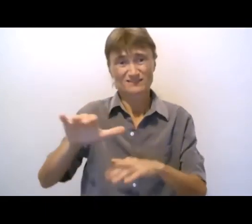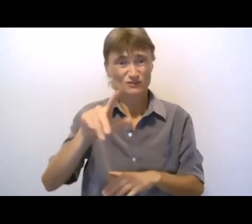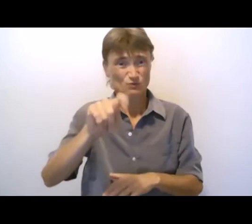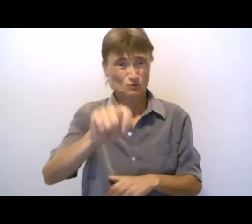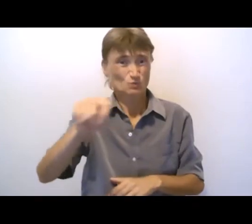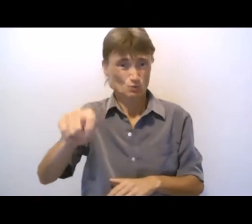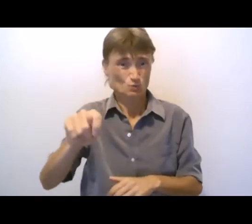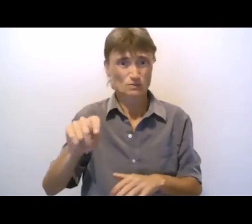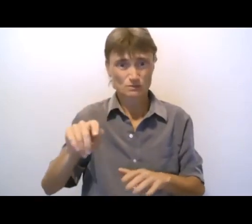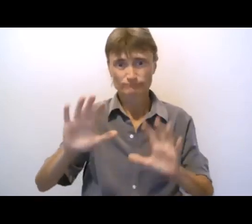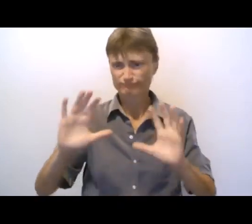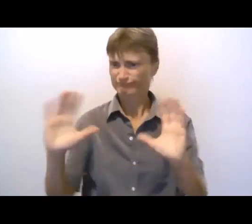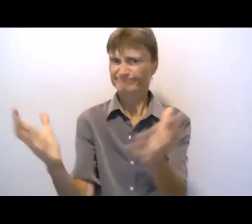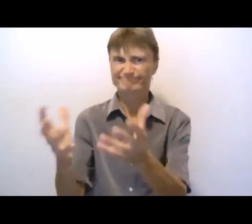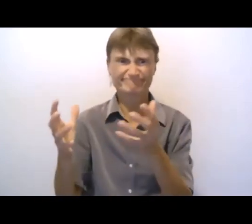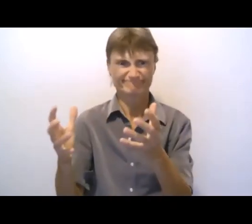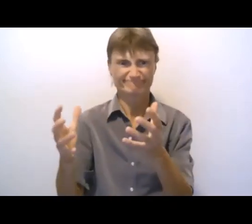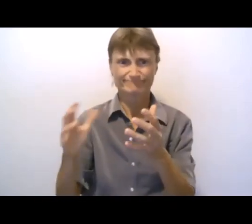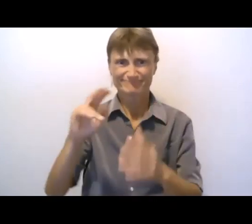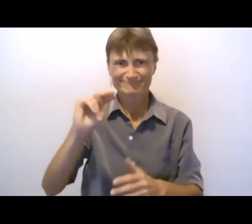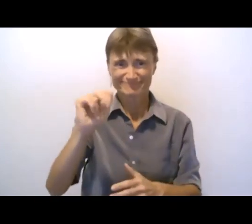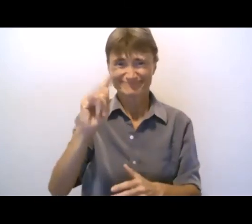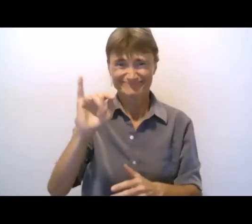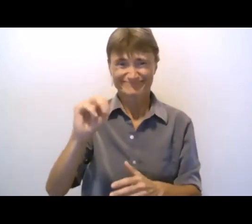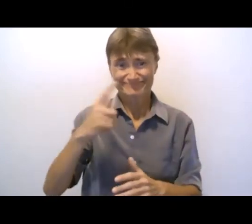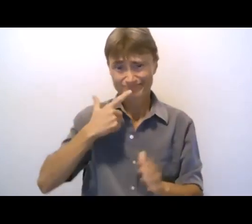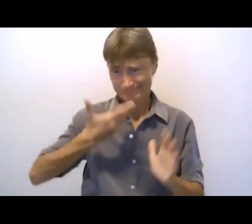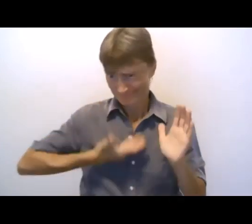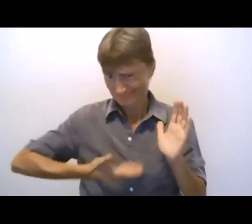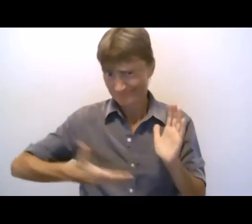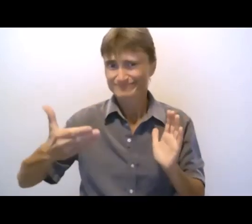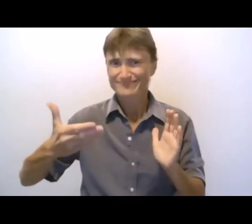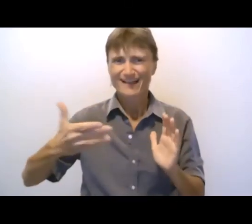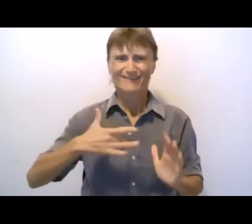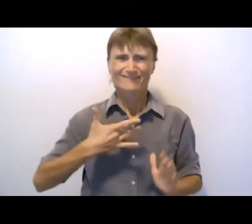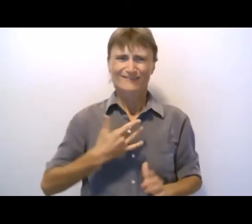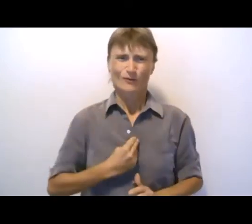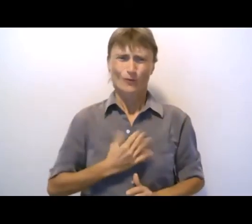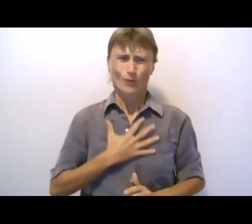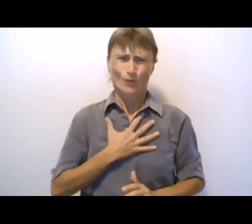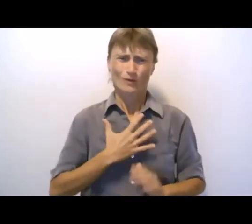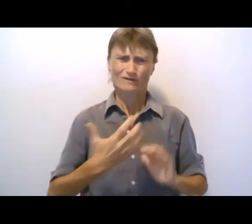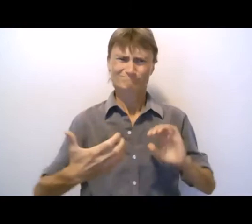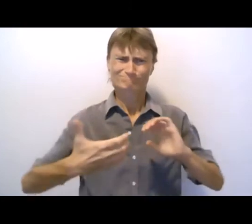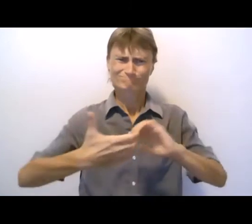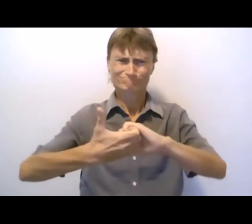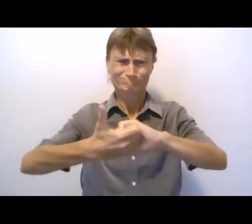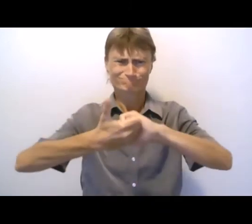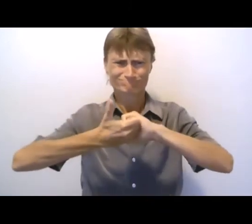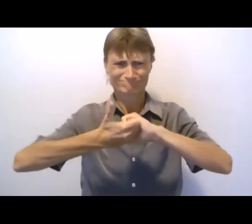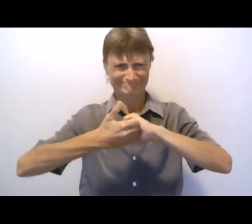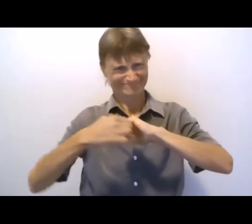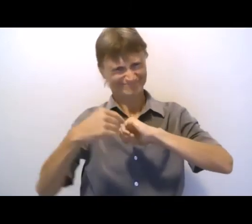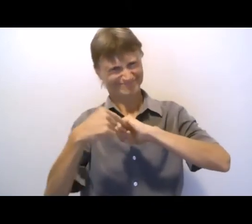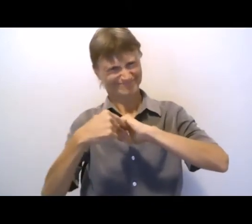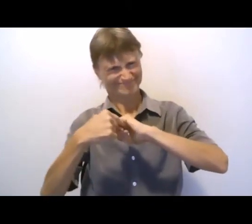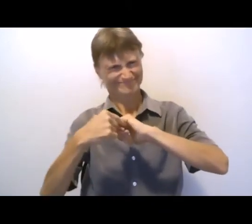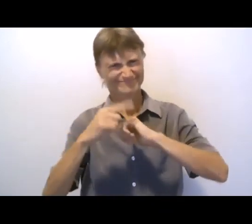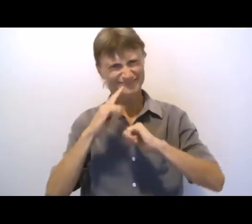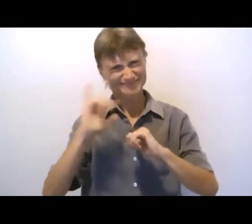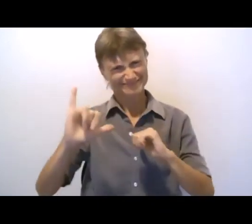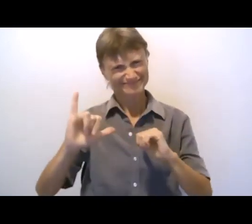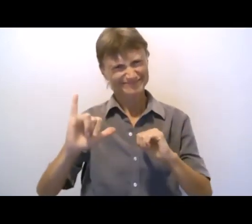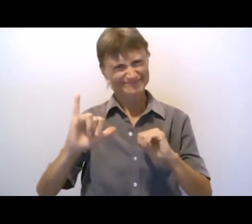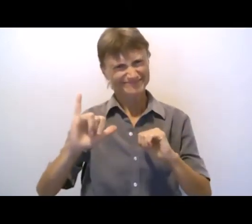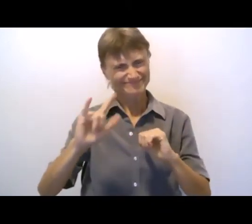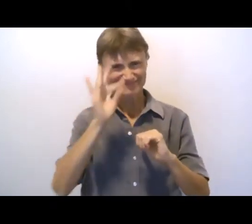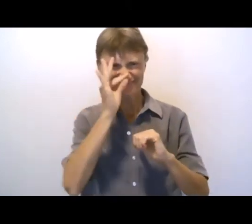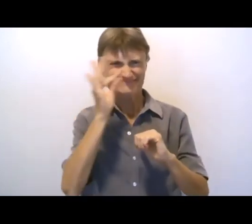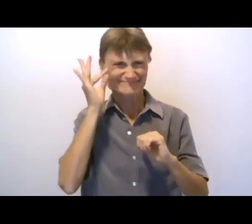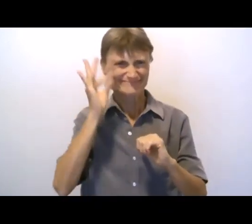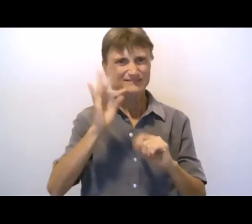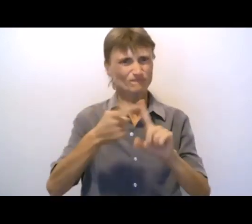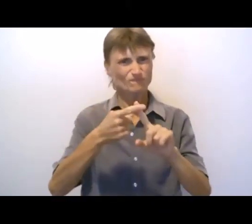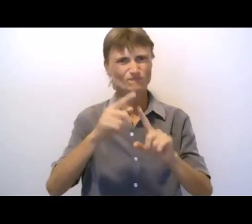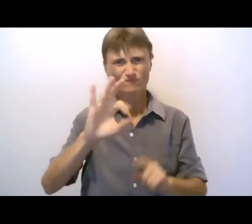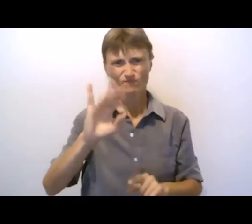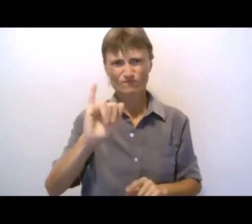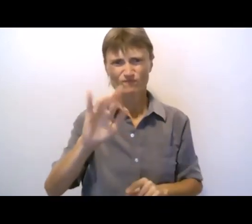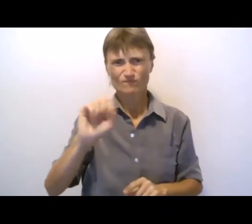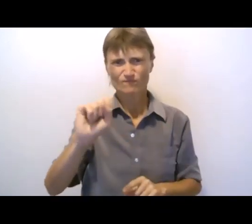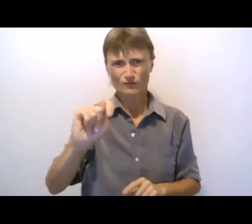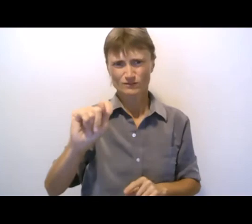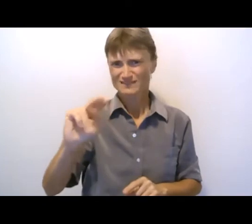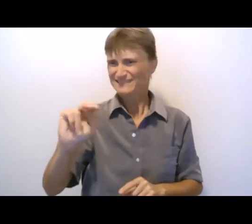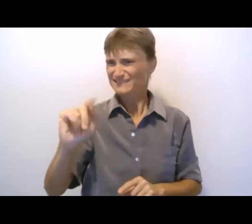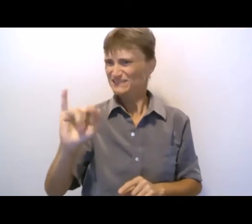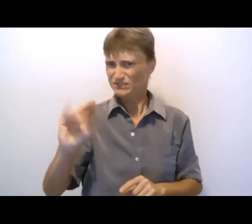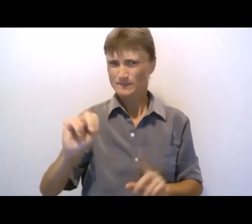to have this collaboration of Treaty 7 First Nation people coming together. It doesn't